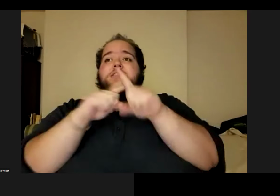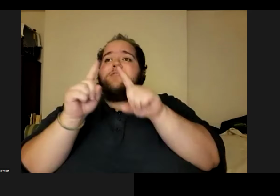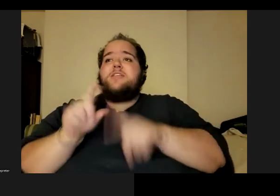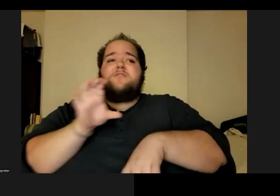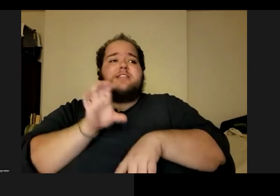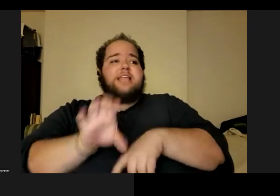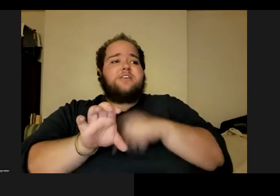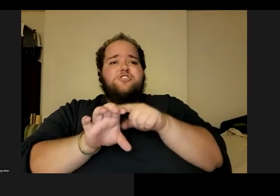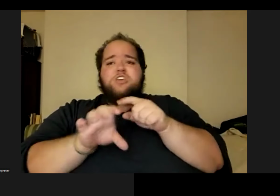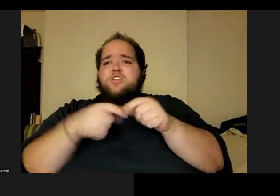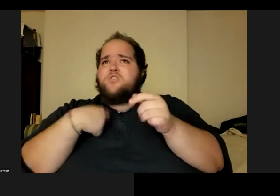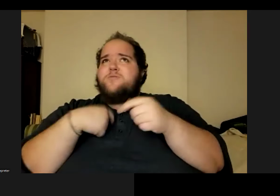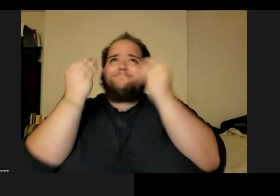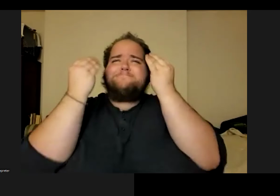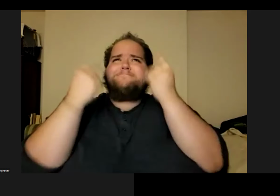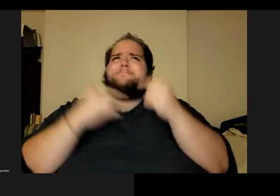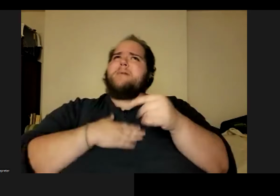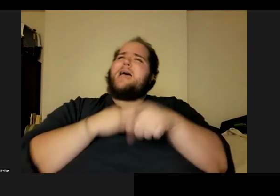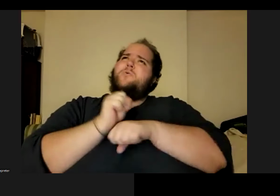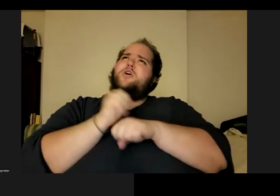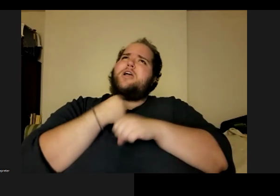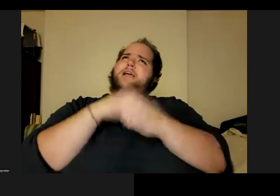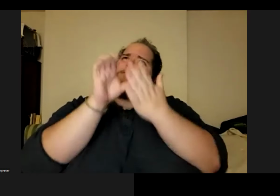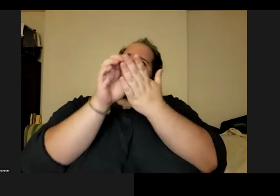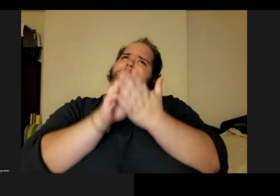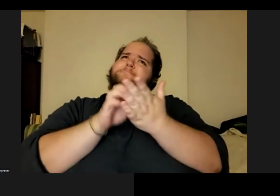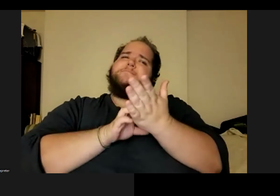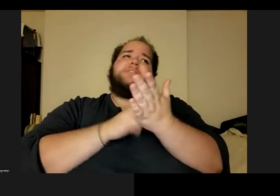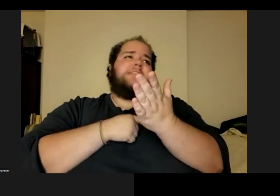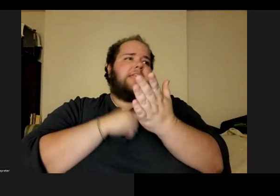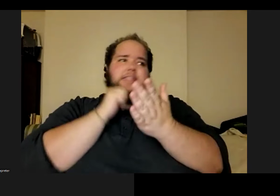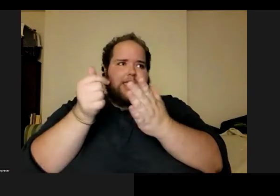because I know I did look at a few different things, but I know I didn't touch on everything.